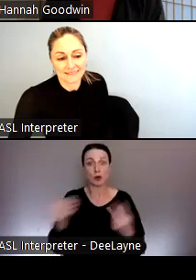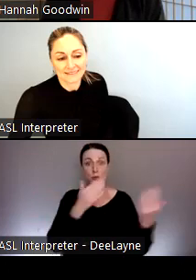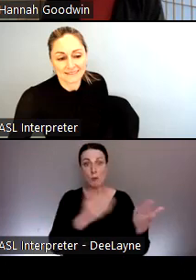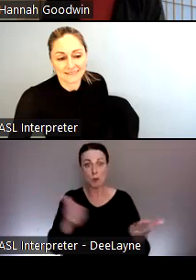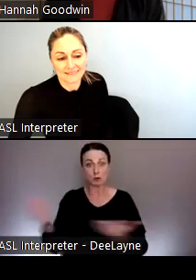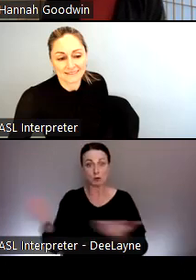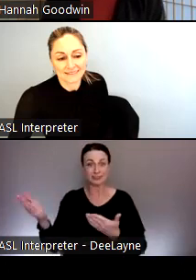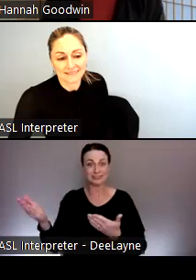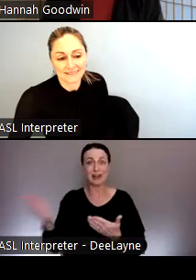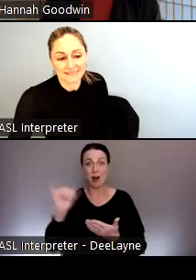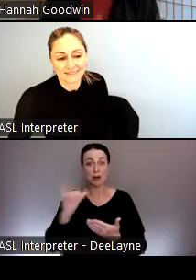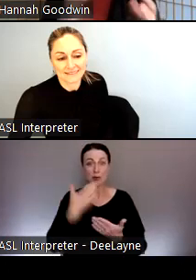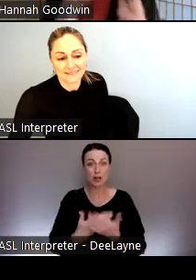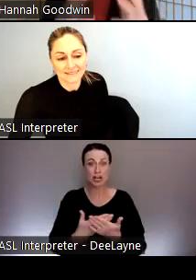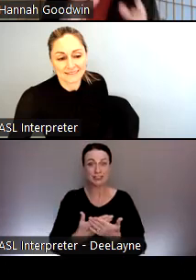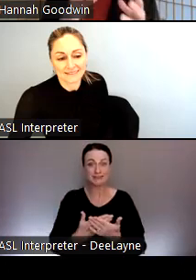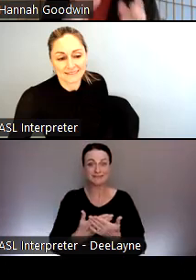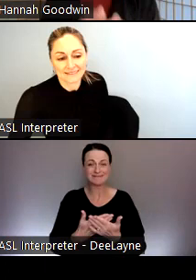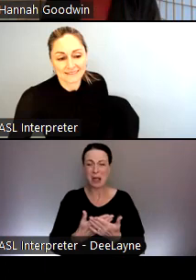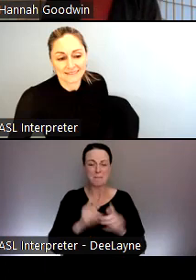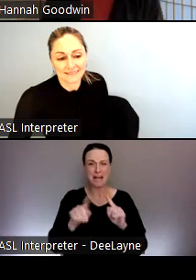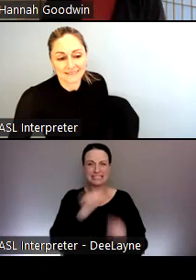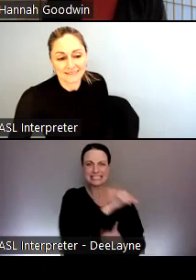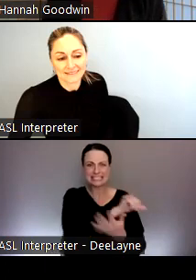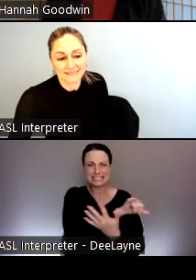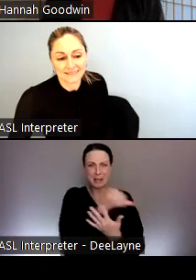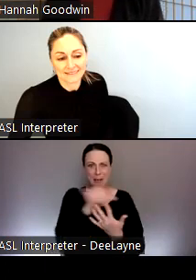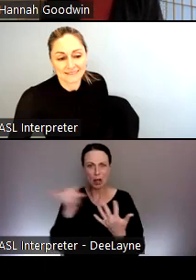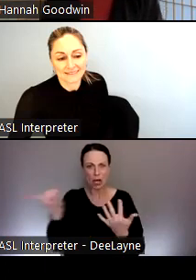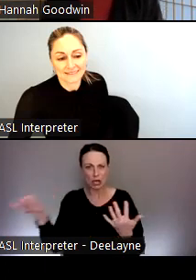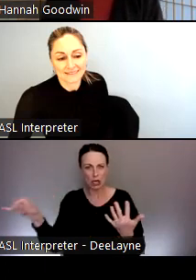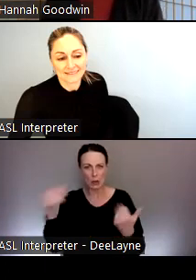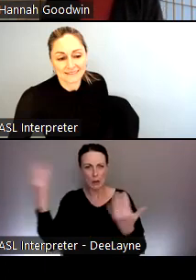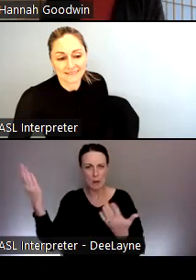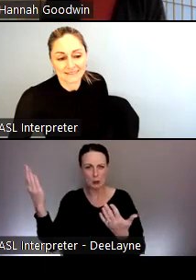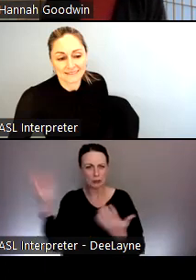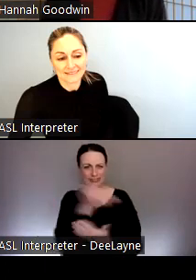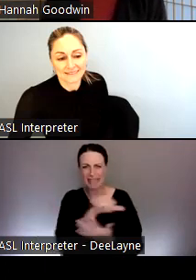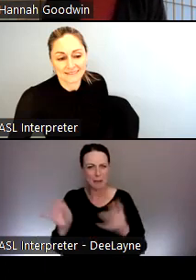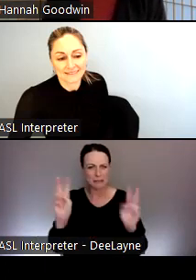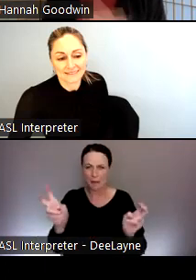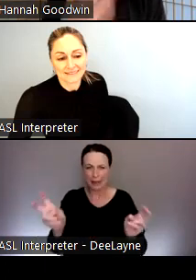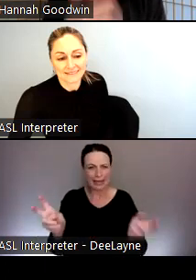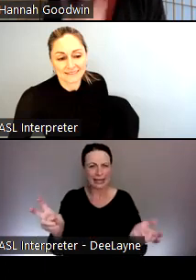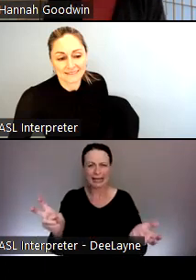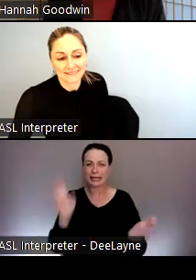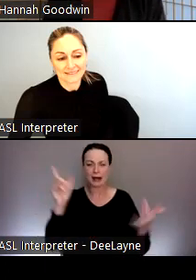There are also good proposals on the same topic, et cetera, et cetera.